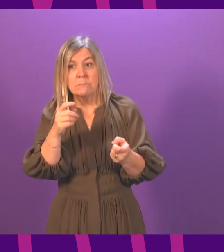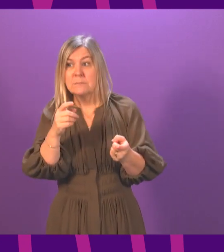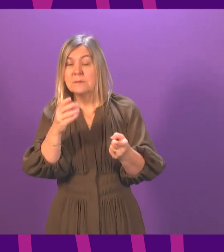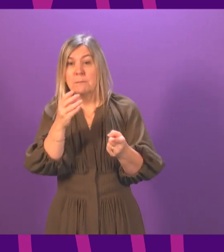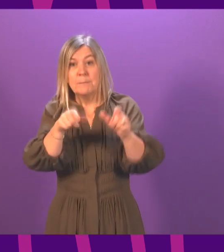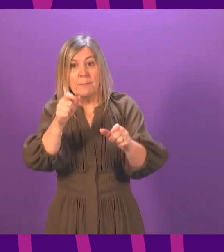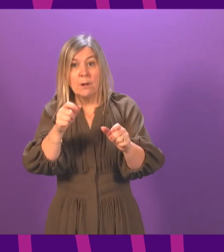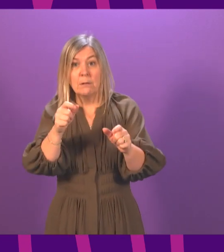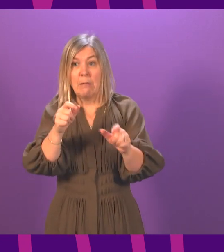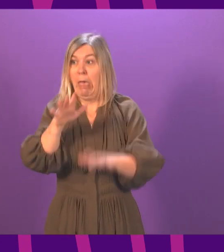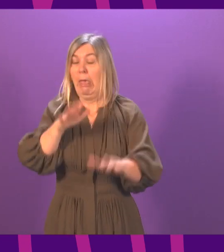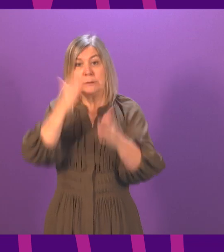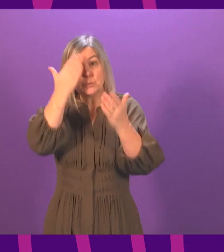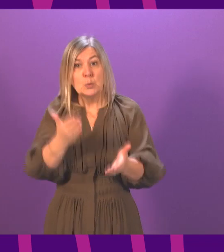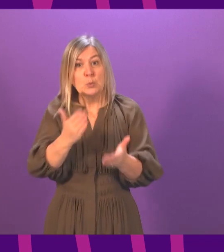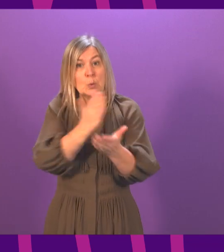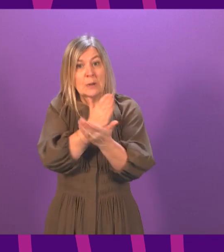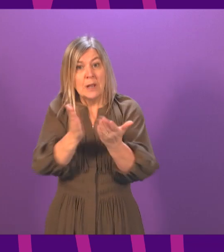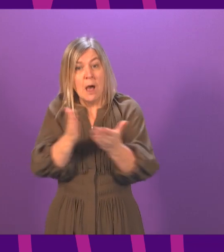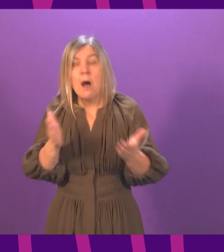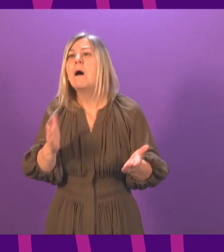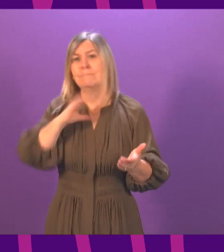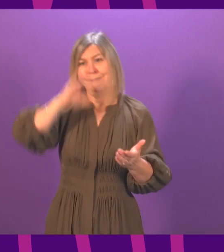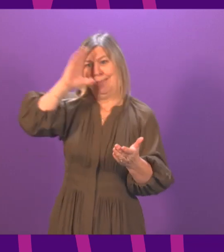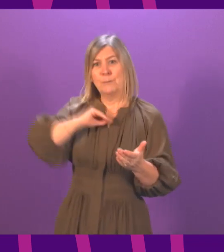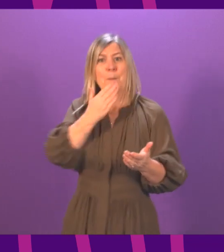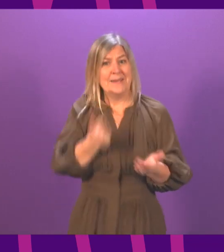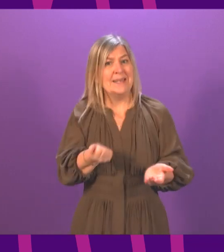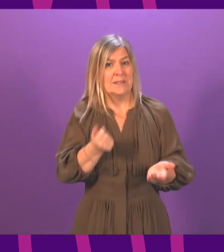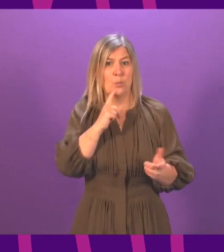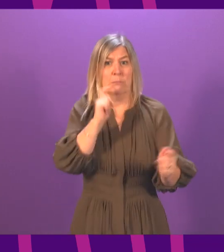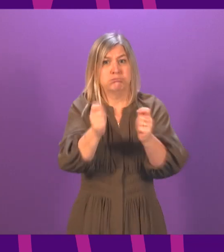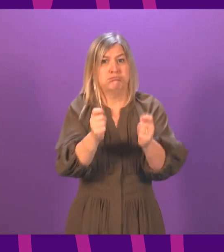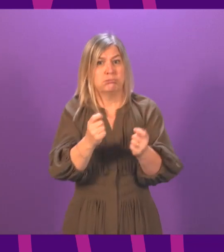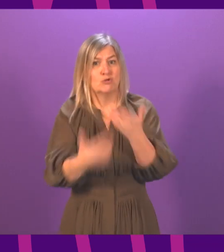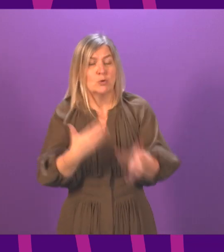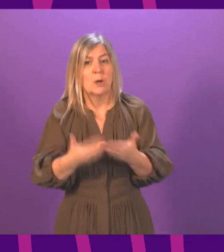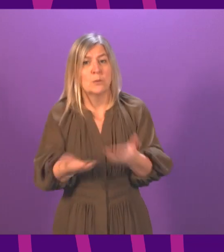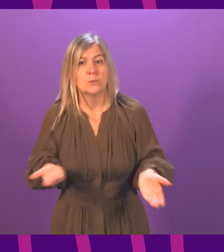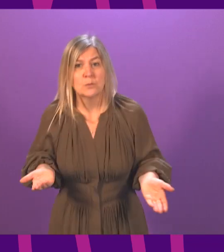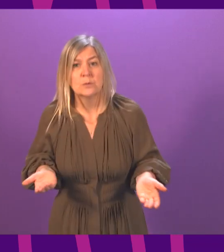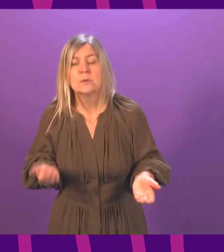The weekly Public Health Scotland figures, which I assume are the figures that are being quoted,